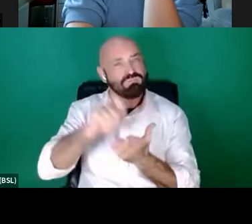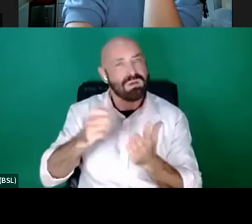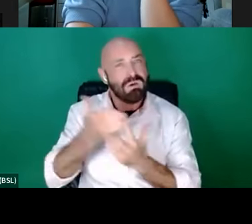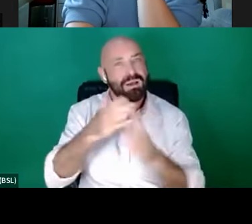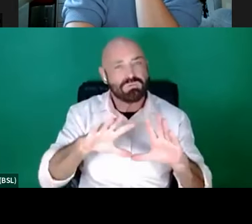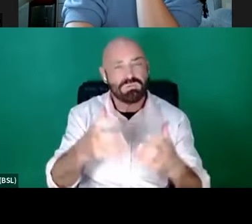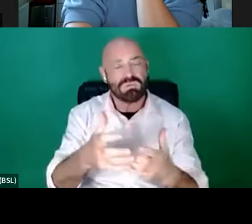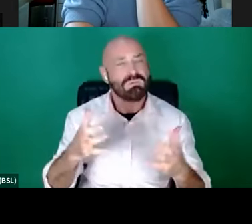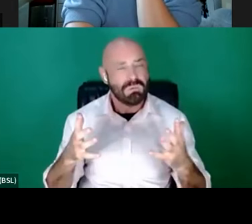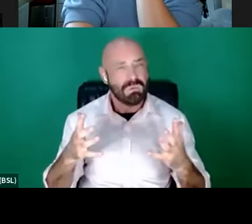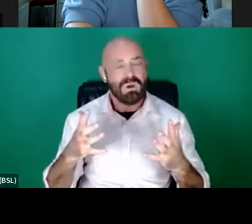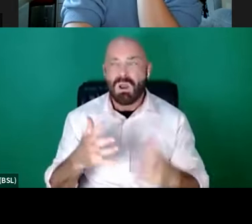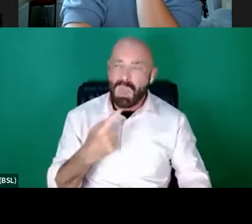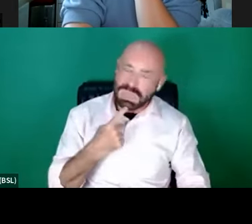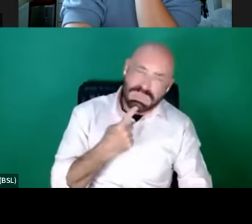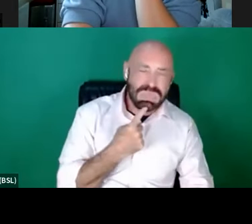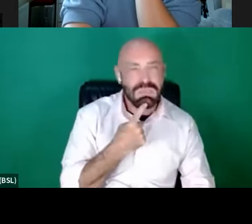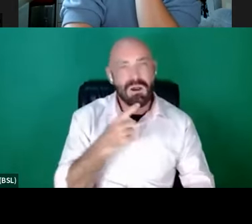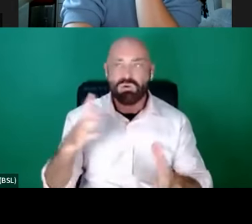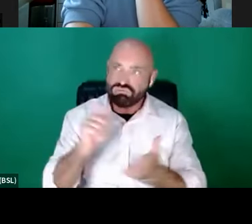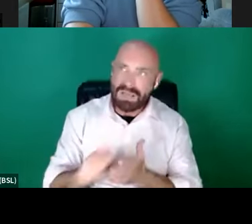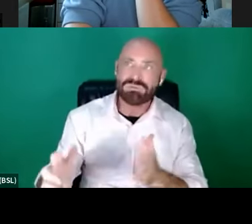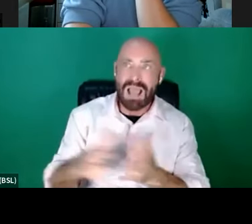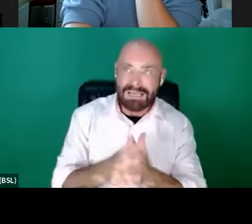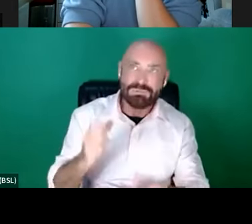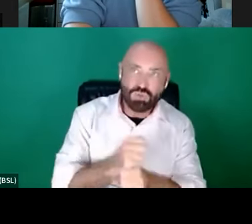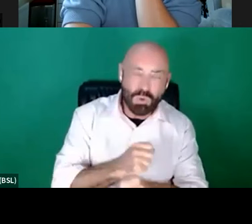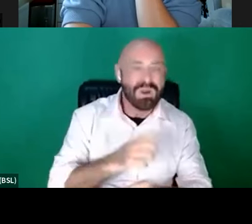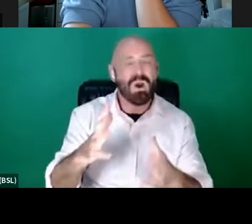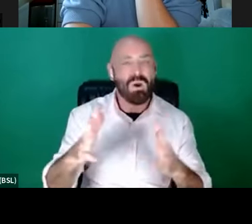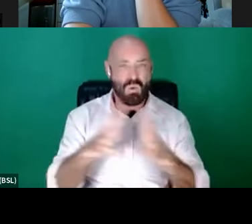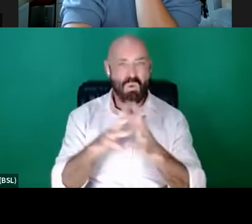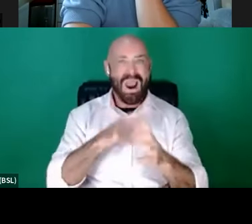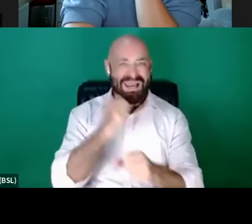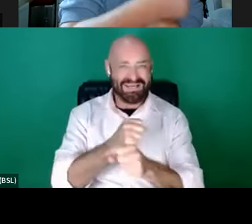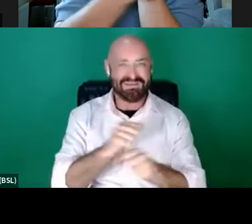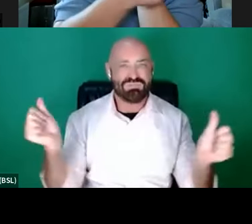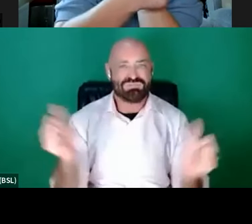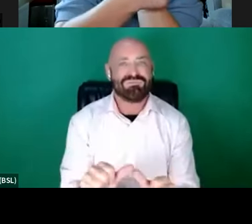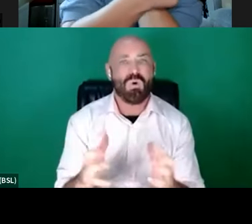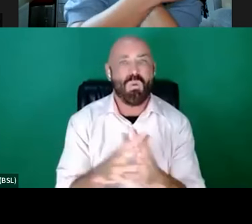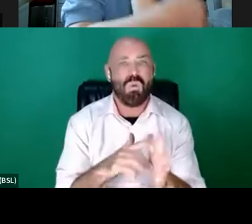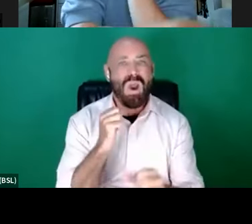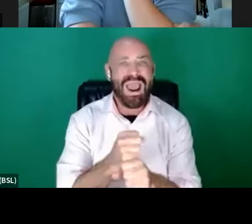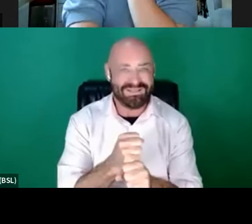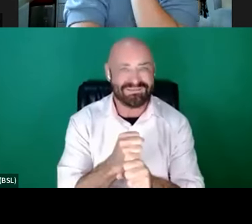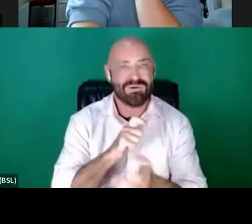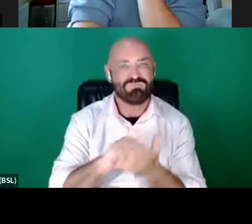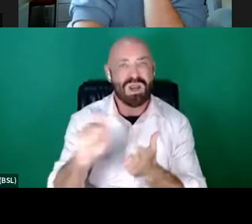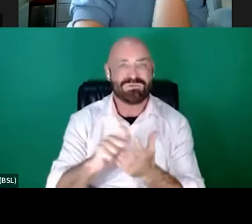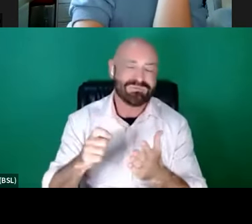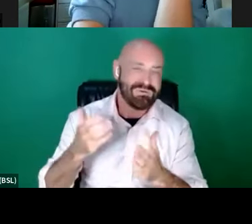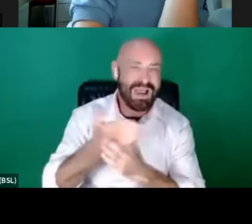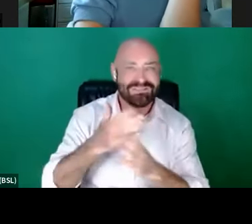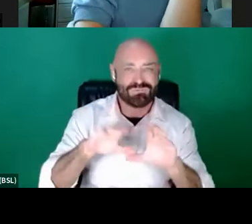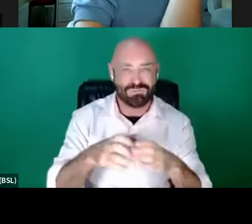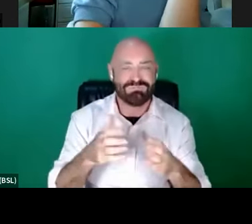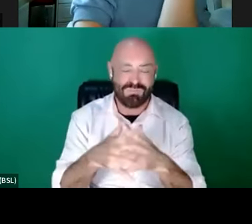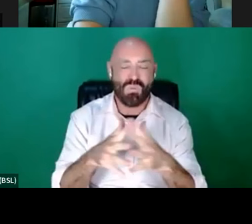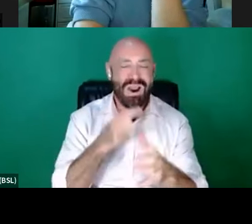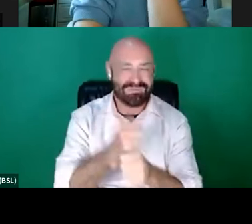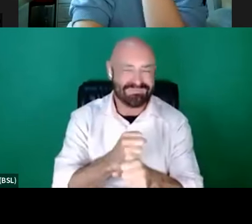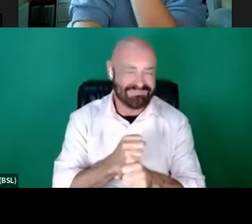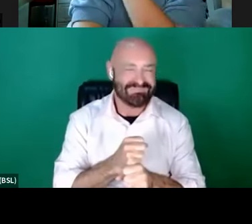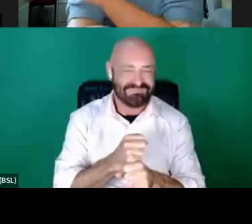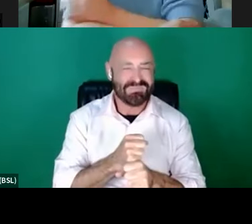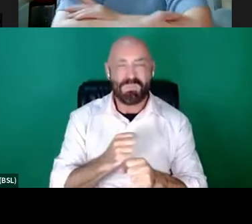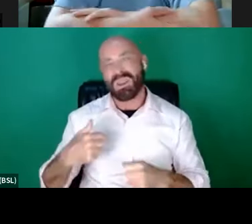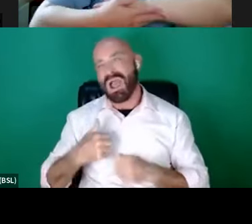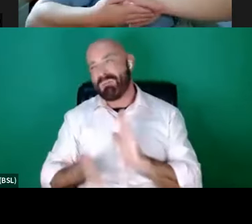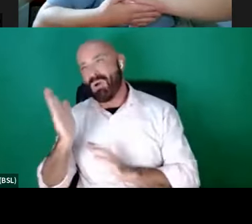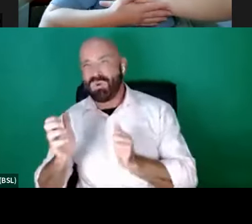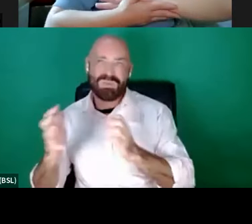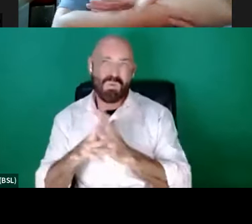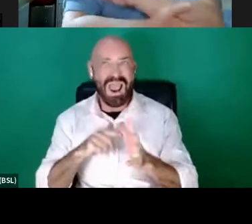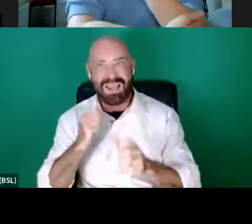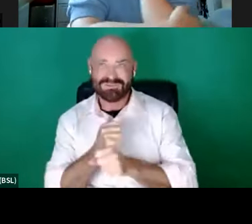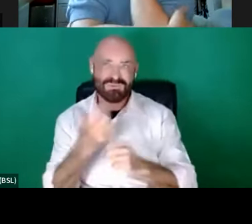Access Group" to be a bit of a mouthful. So we call it "WAGs". For some reason